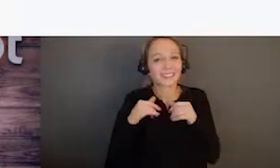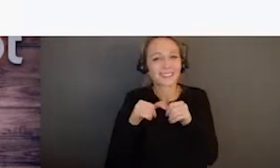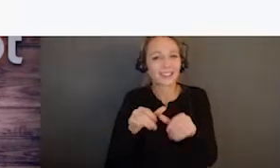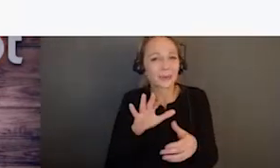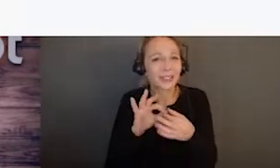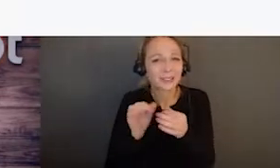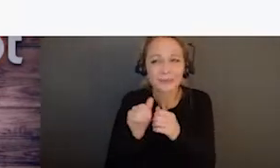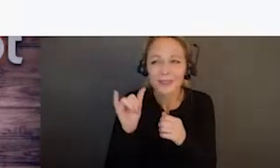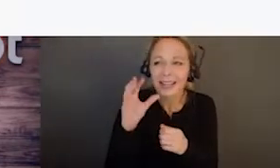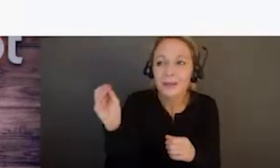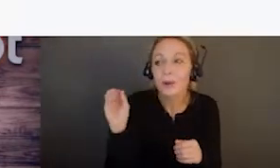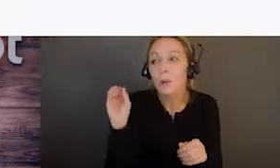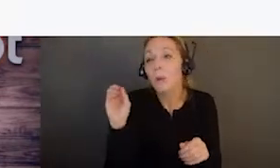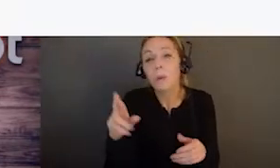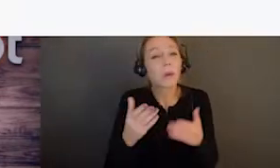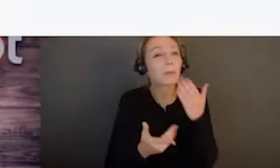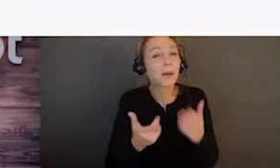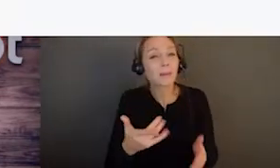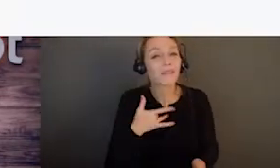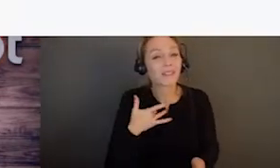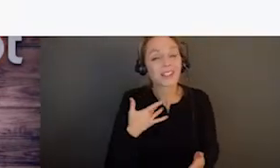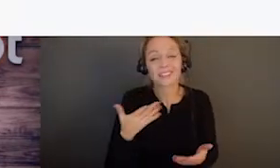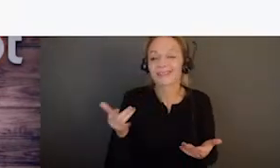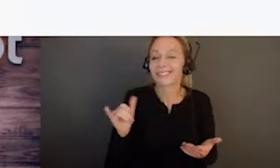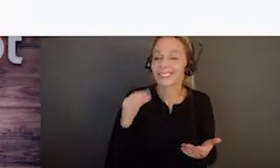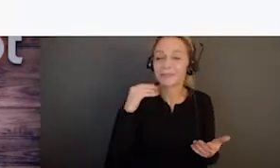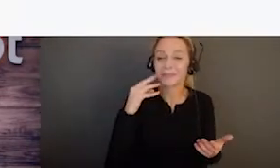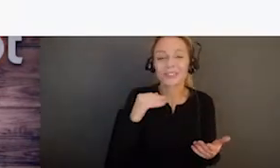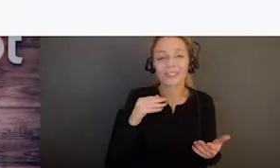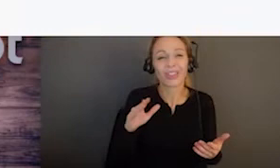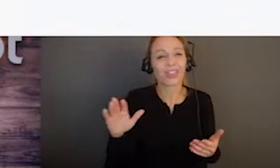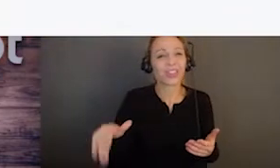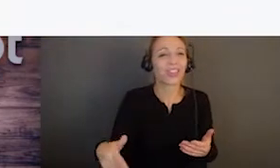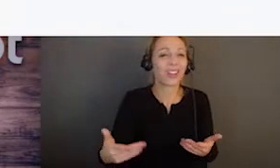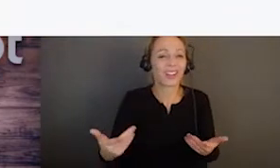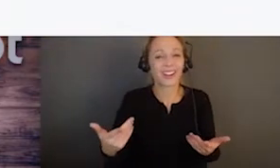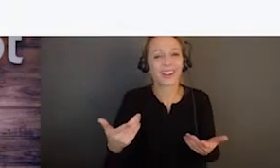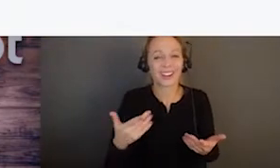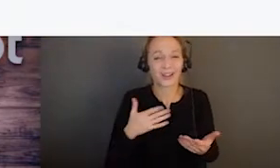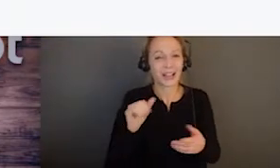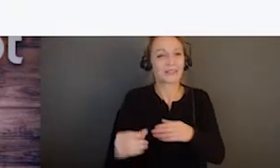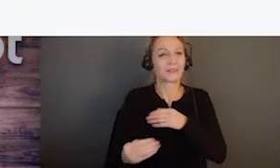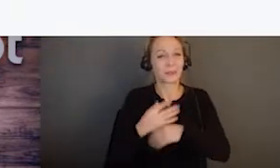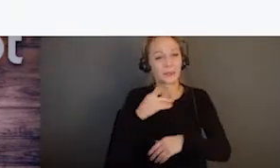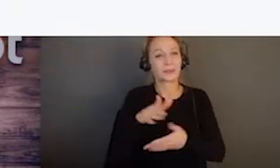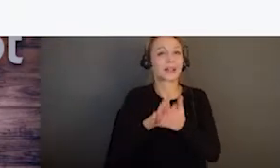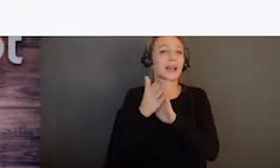EXCITED TO CONTINUE YOUR RELATIONSHIP THIS COMPANY OR EVEN WORSE, YOUR BAD EXPERIENCE MIGHT ALTER BECOMING A CUSTOMER.